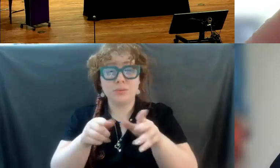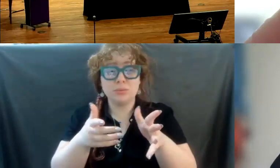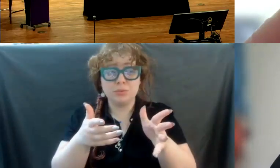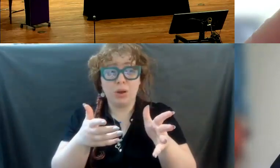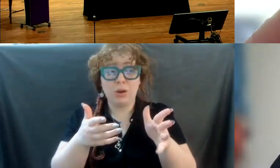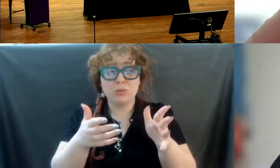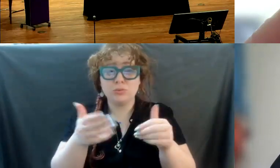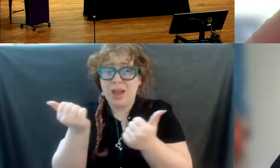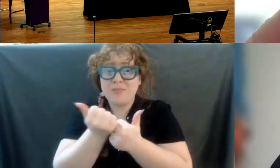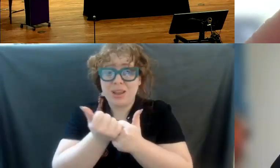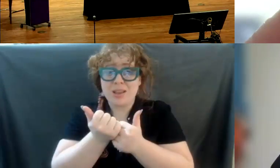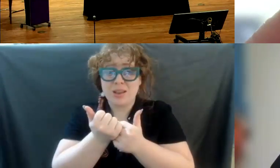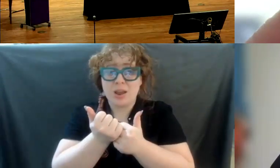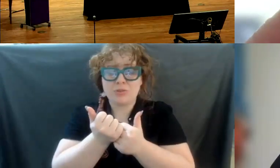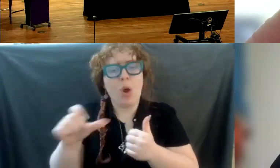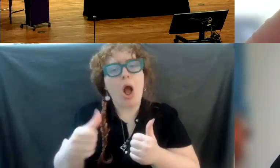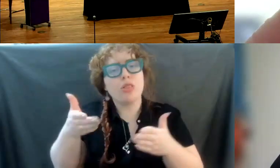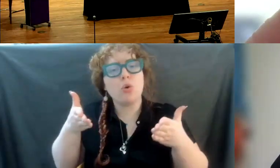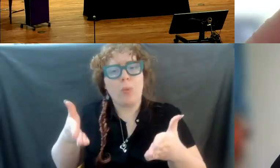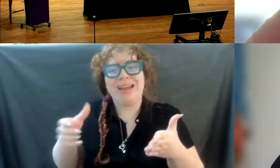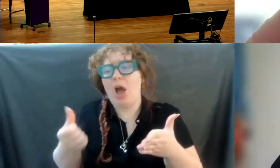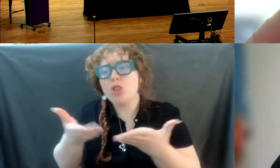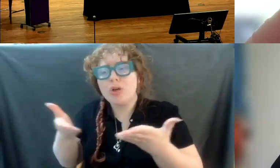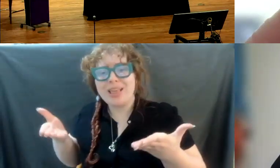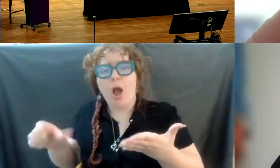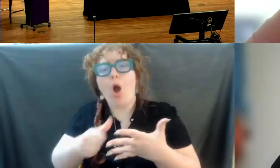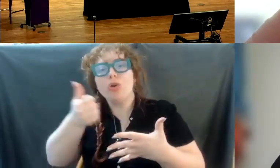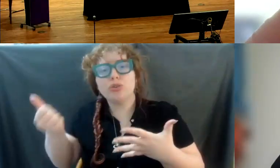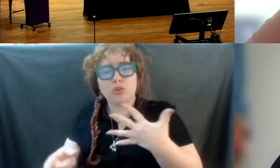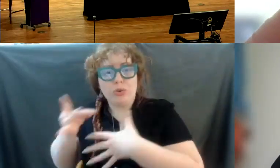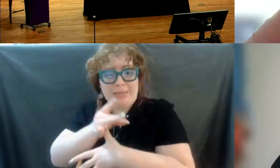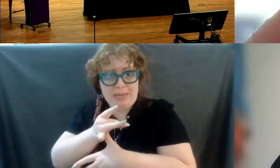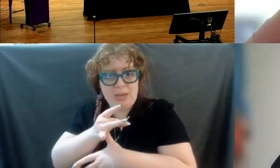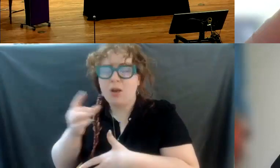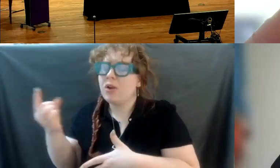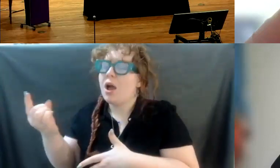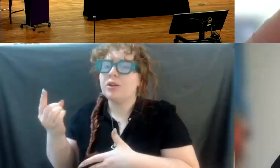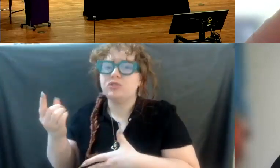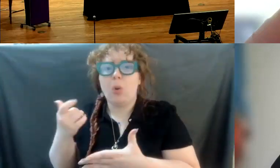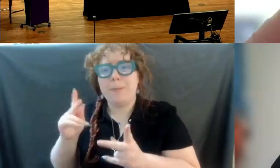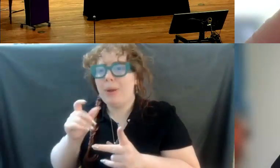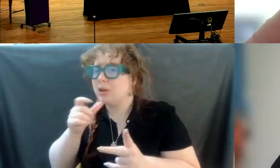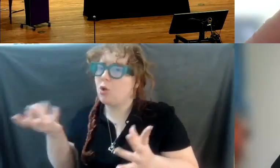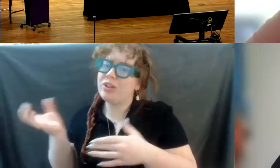how can we find off ramps for people to not even be funneled into that system to begin with and advocate for the building up of community